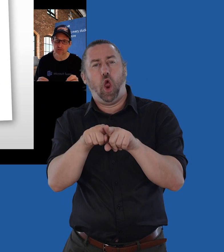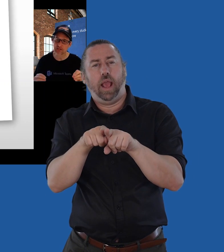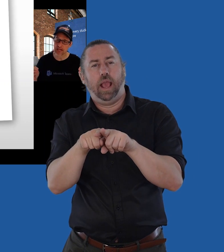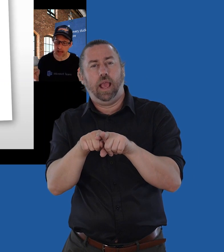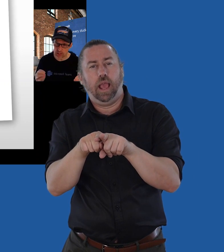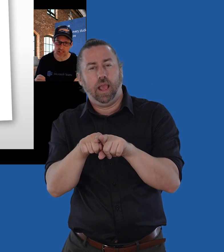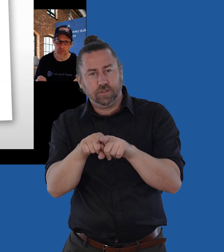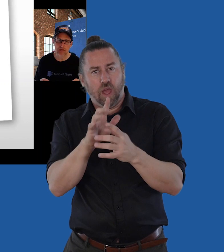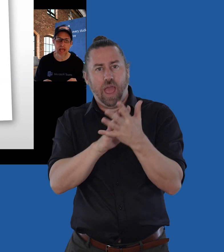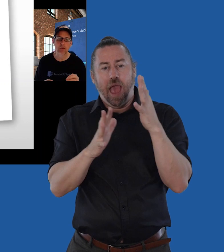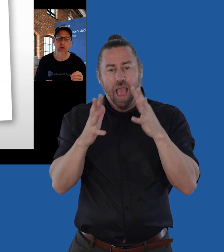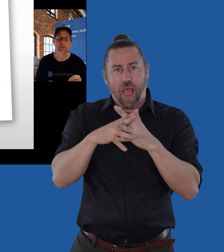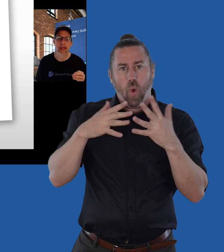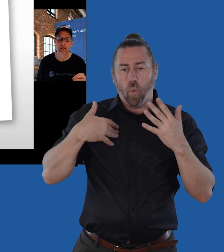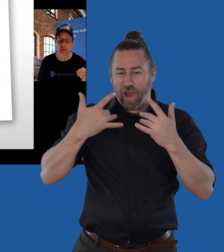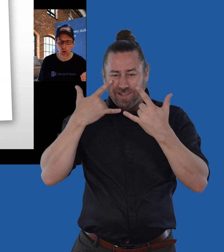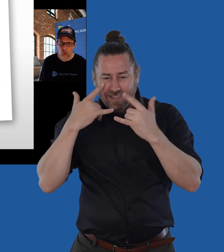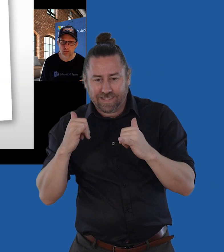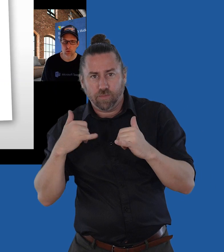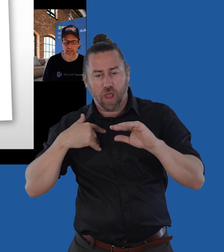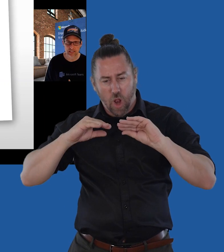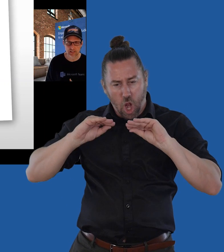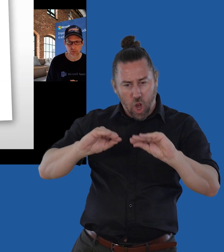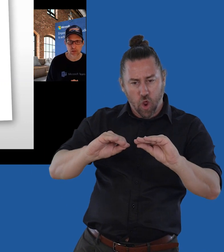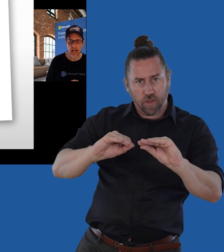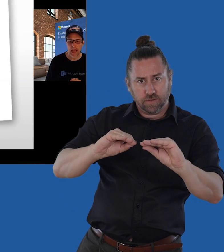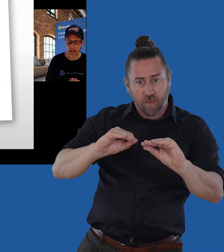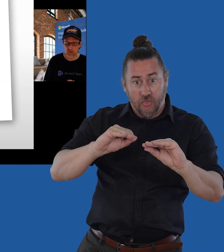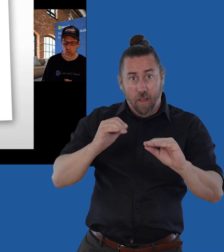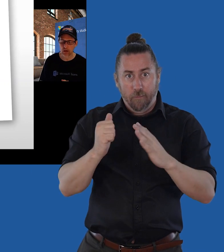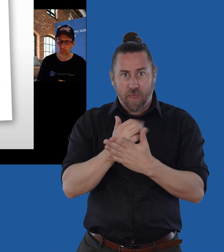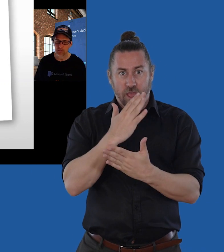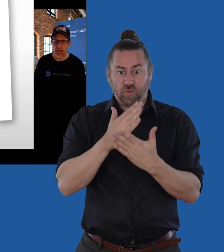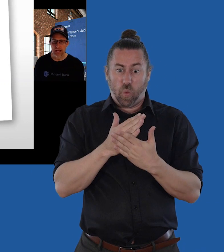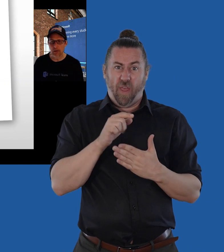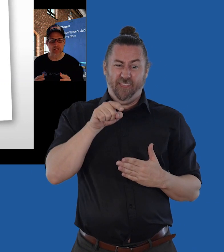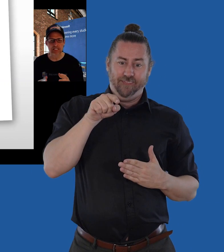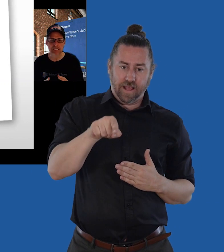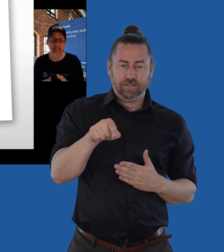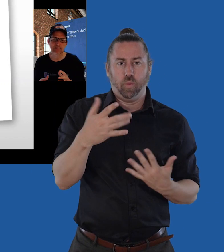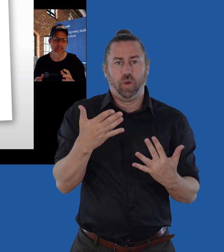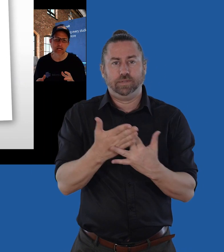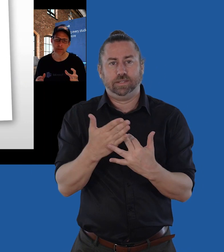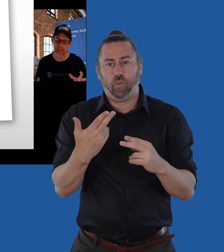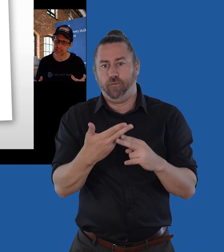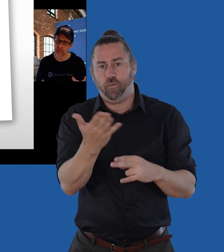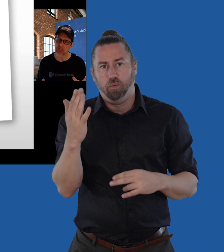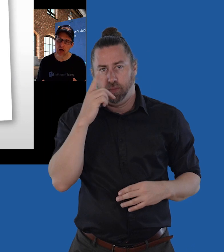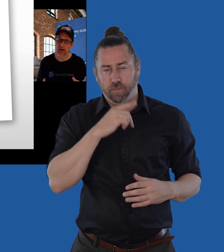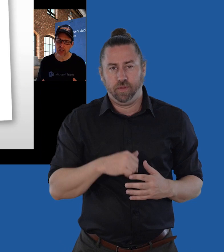and our assessments, and we make those more accessible as well. Now, as I said, this isn't gonna be a deep dive